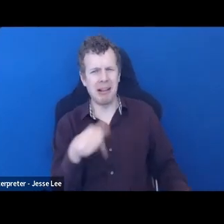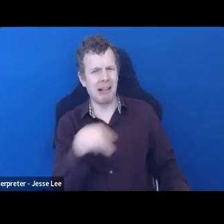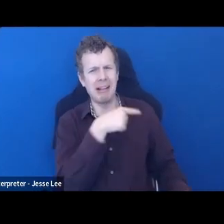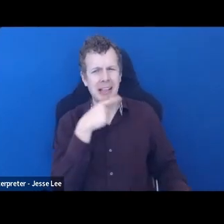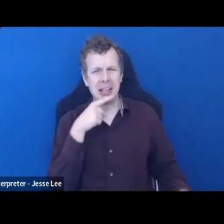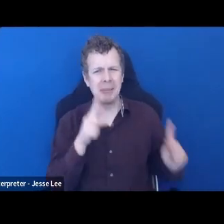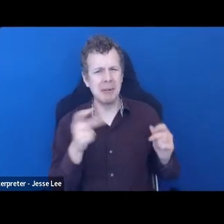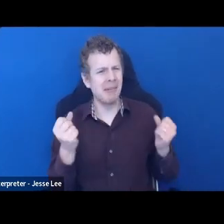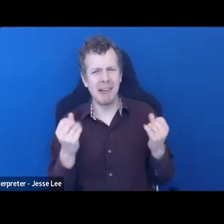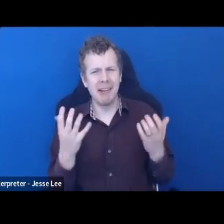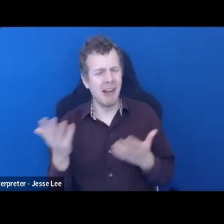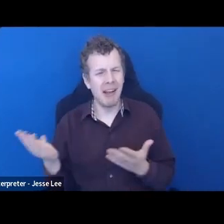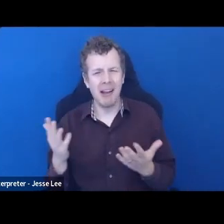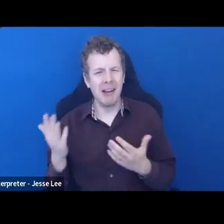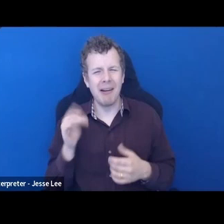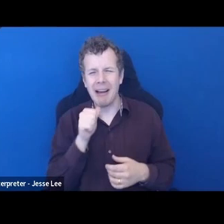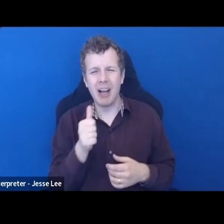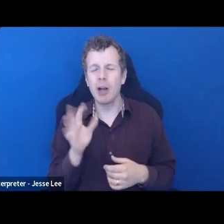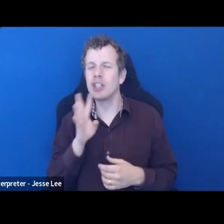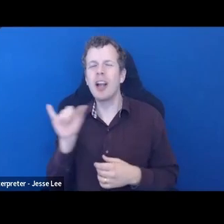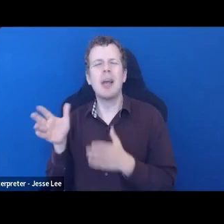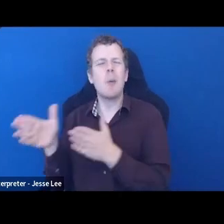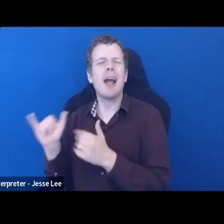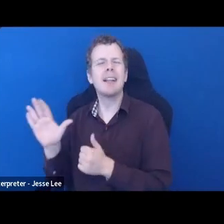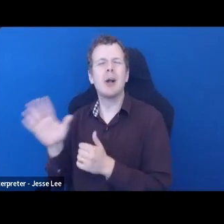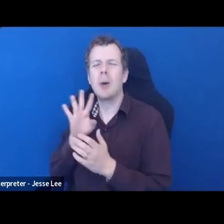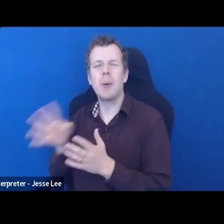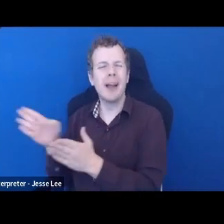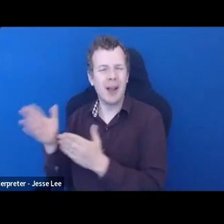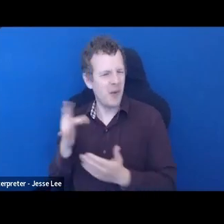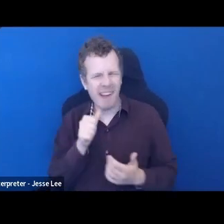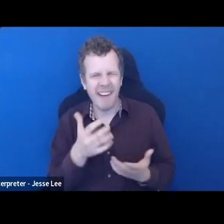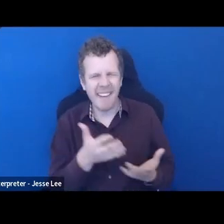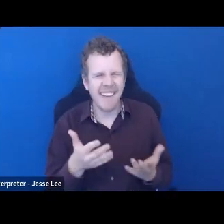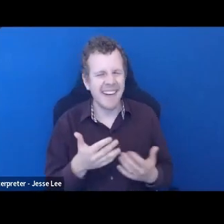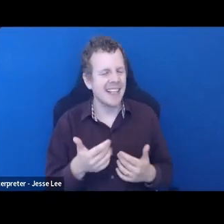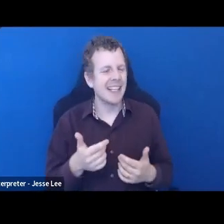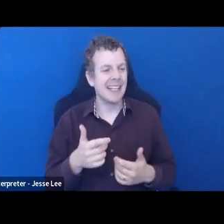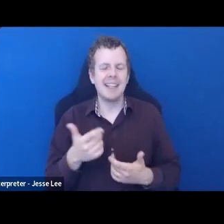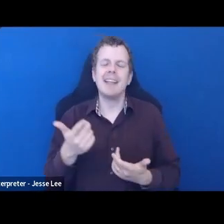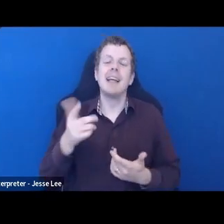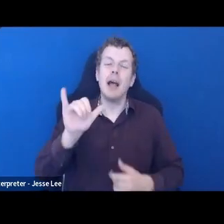So it's just kind of a remind - I share that as a reminder that it doesn't come second nature to everyone.